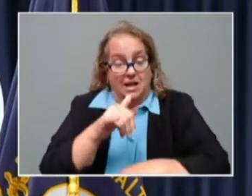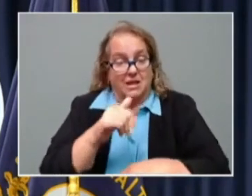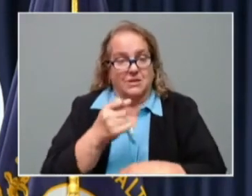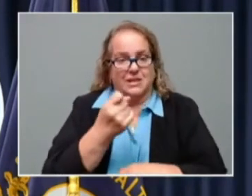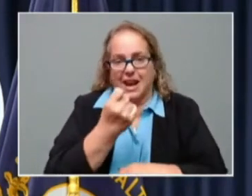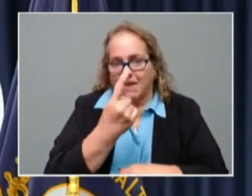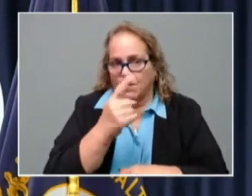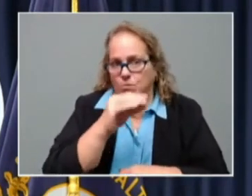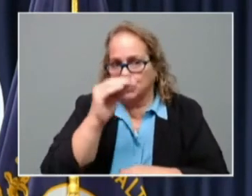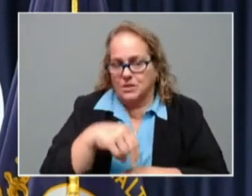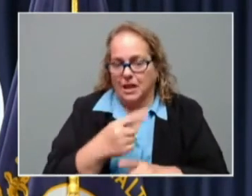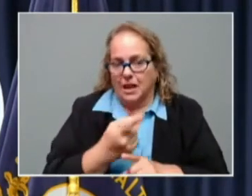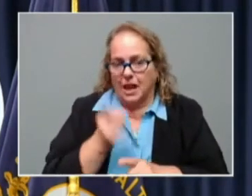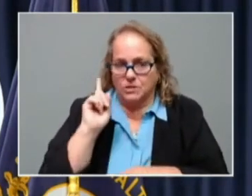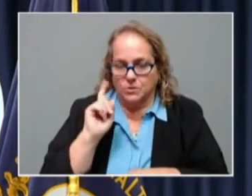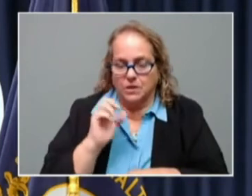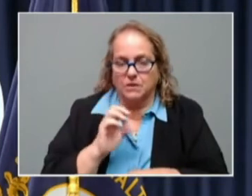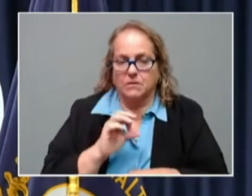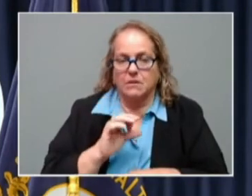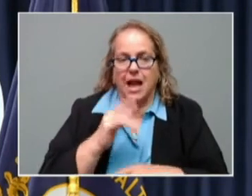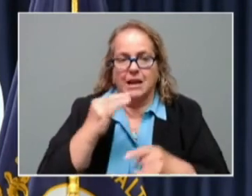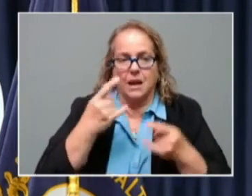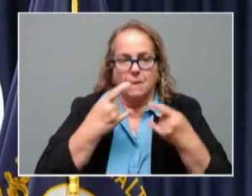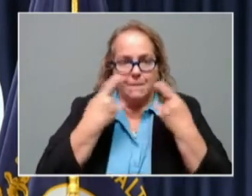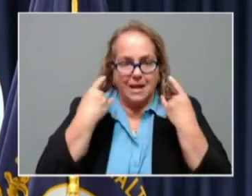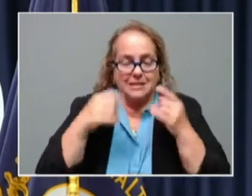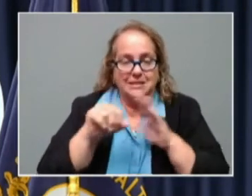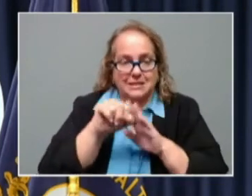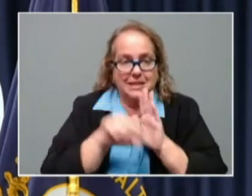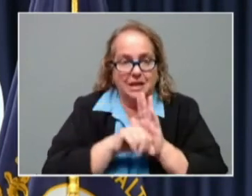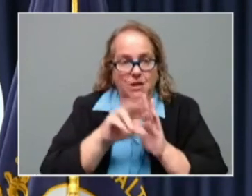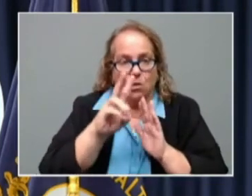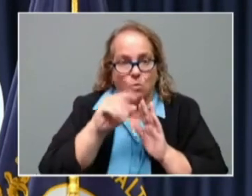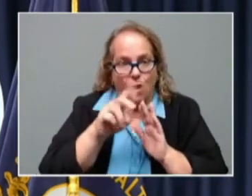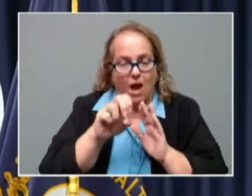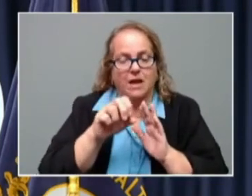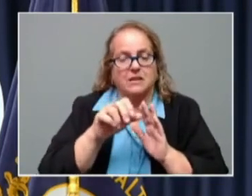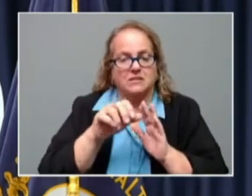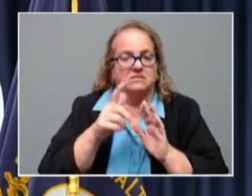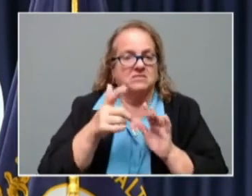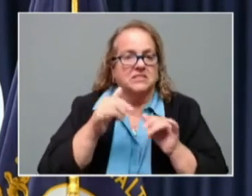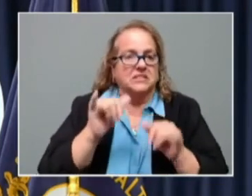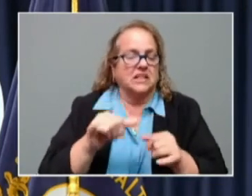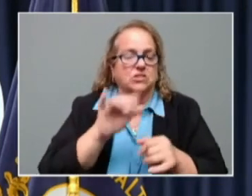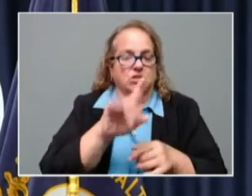know, mass remain statewide masking remains optional And you open the the